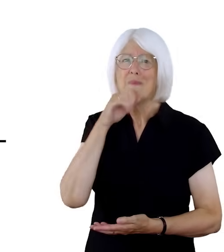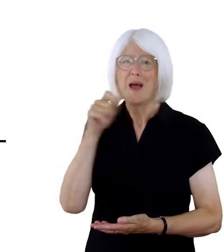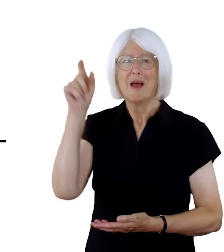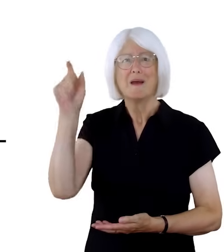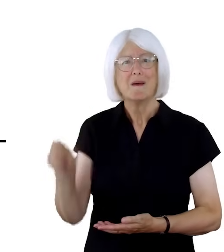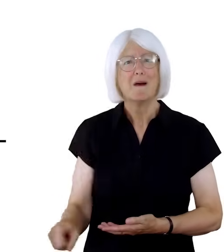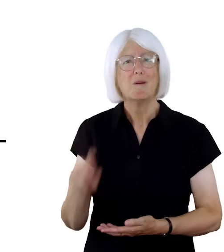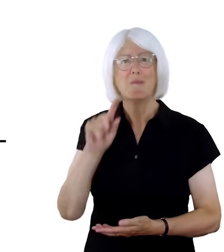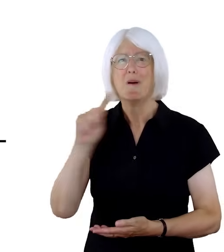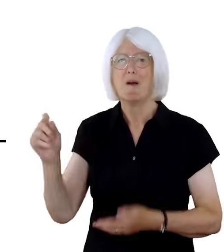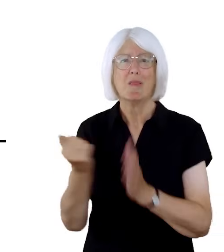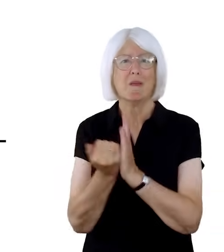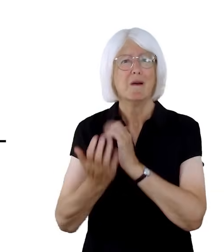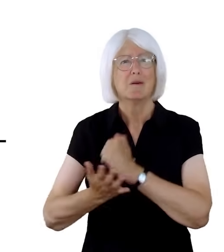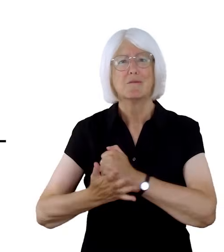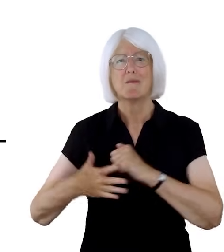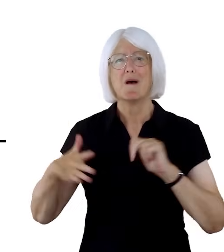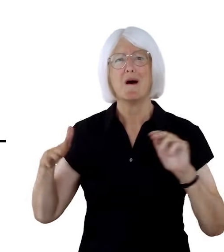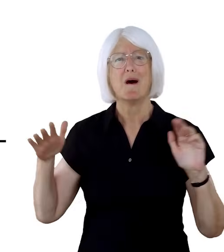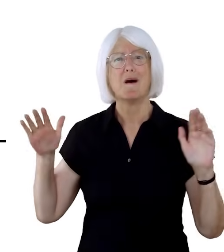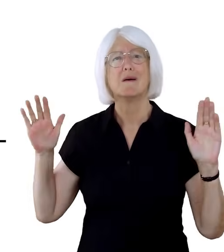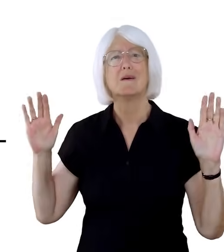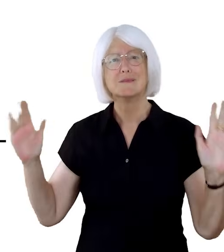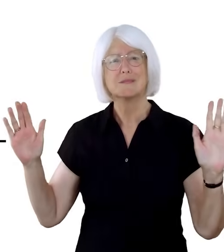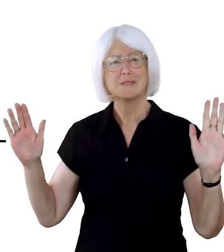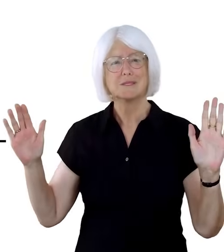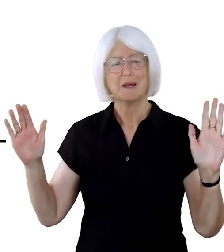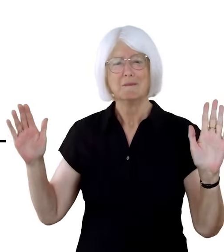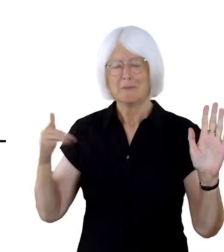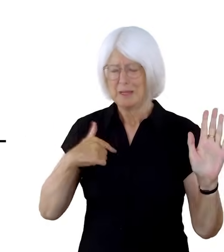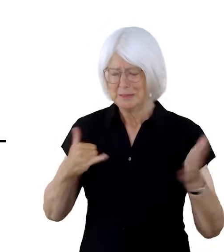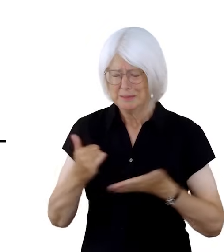Behold the man upon a cross